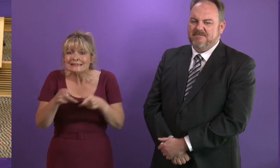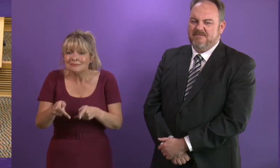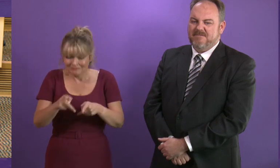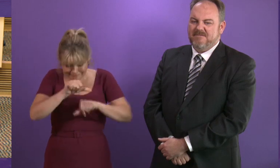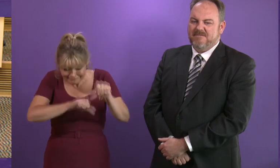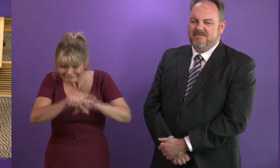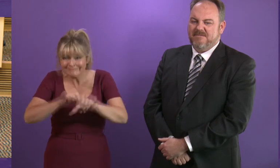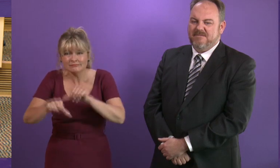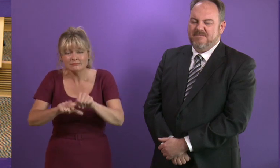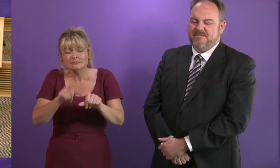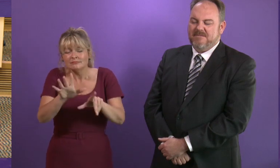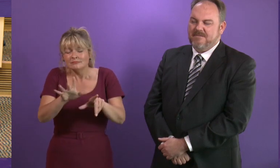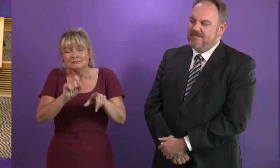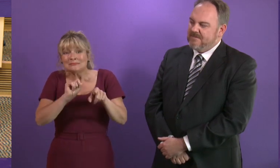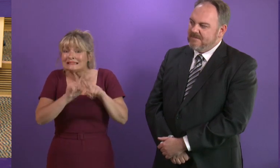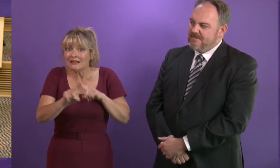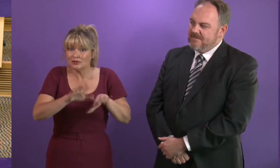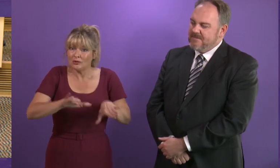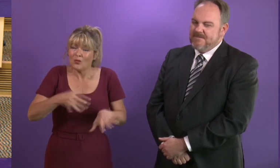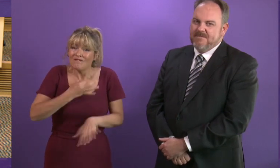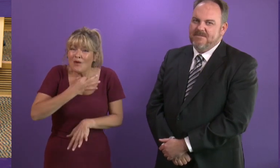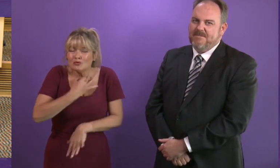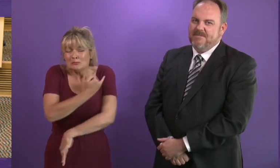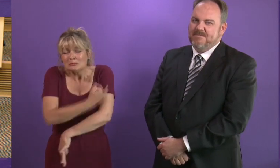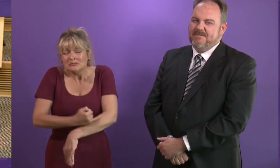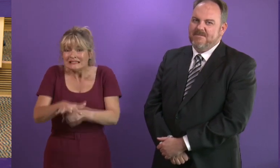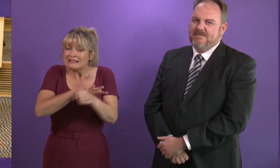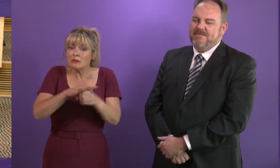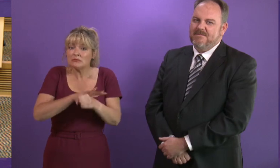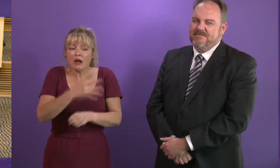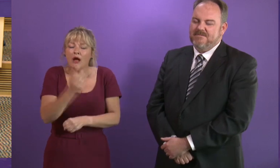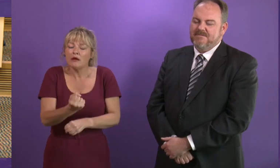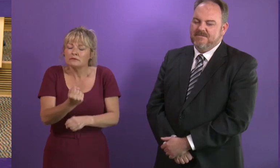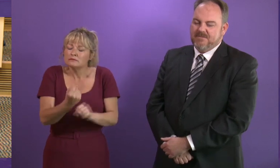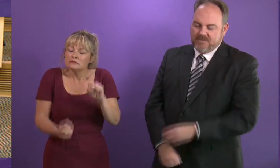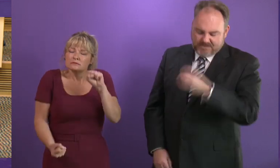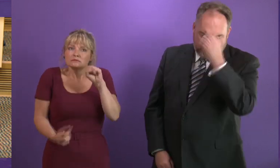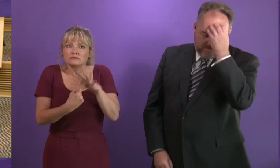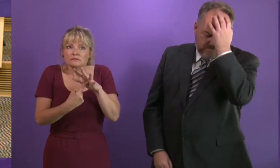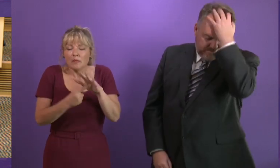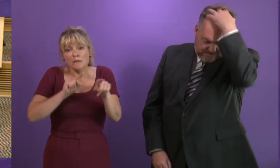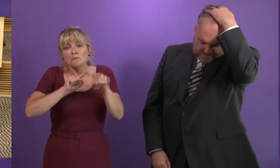in vulnerable circumstances, the greatest protection that it is possible to give them.